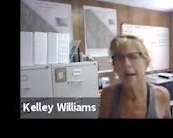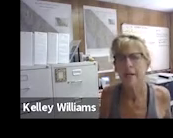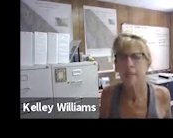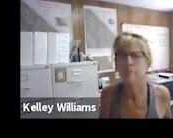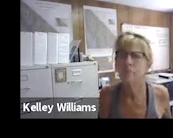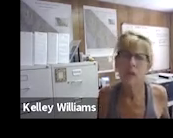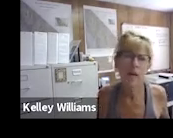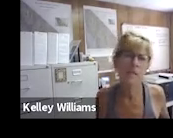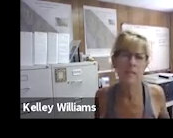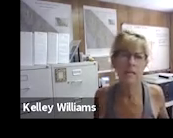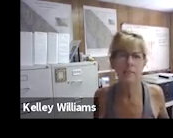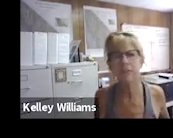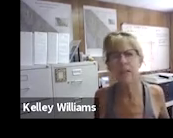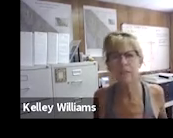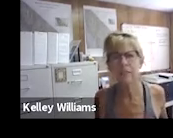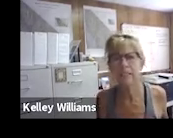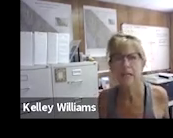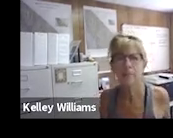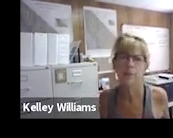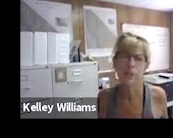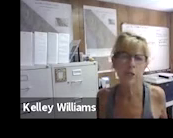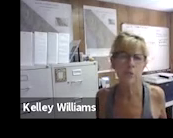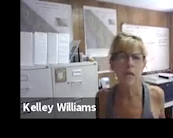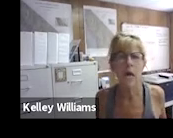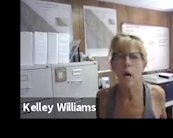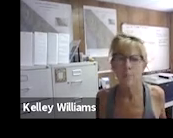Kelley Williams: be a part of after some of the restrictions started to be lifted.